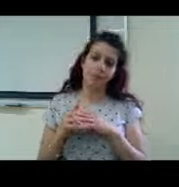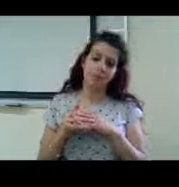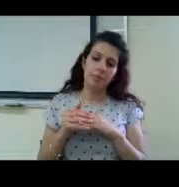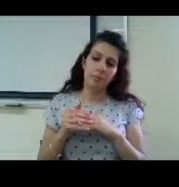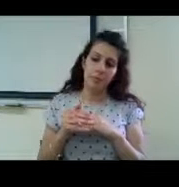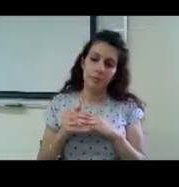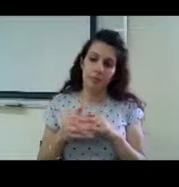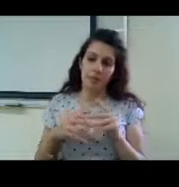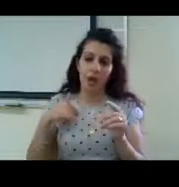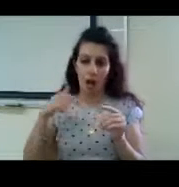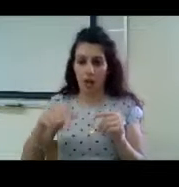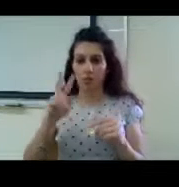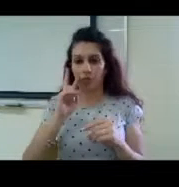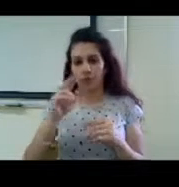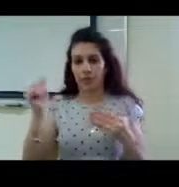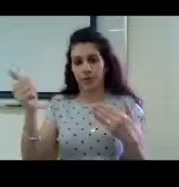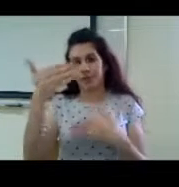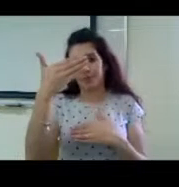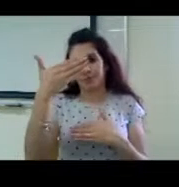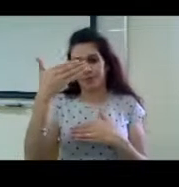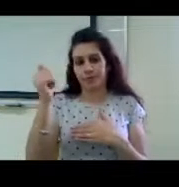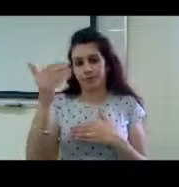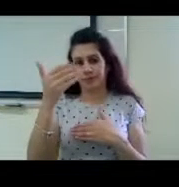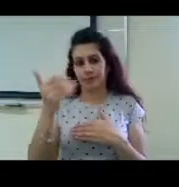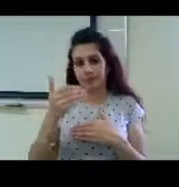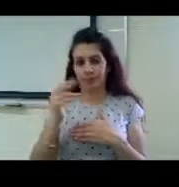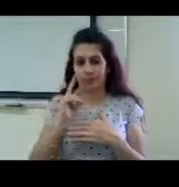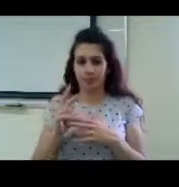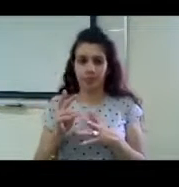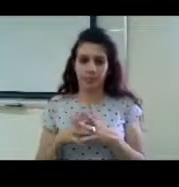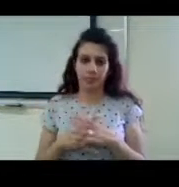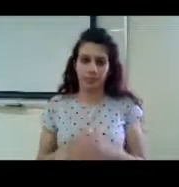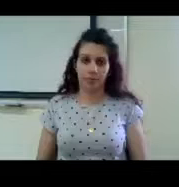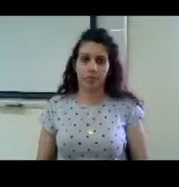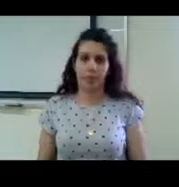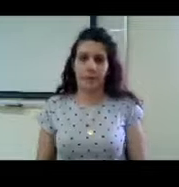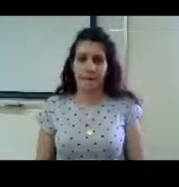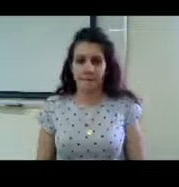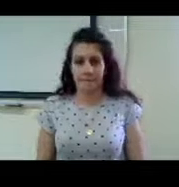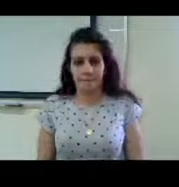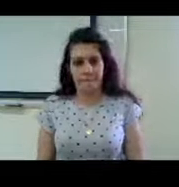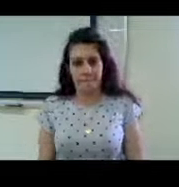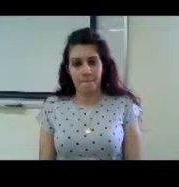mode no it is it right okay let me just try that again